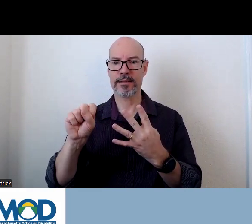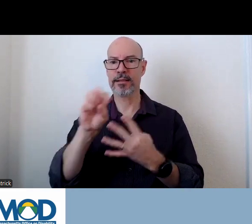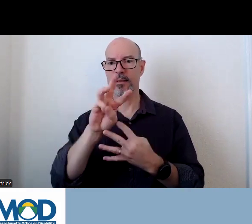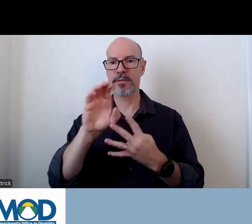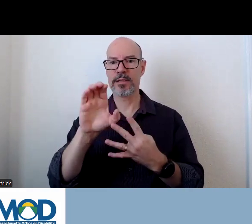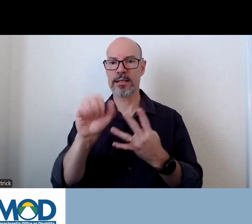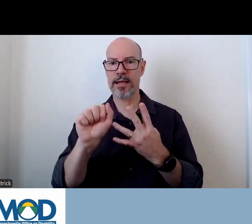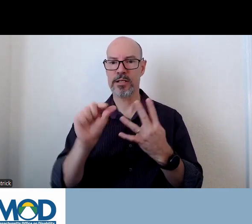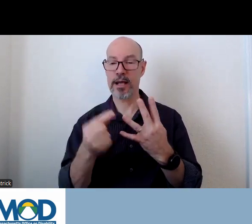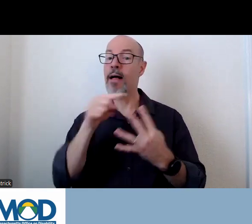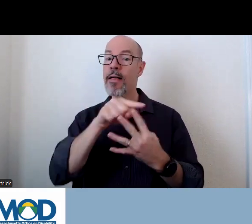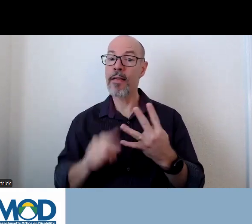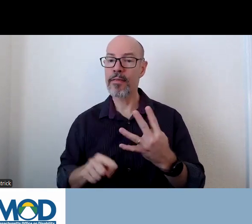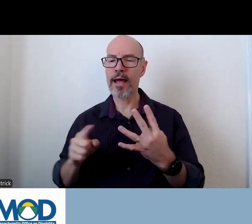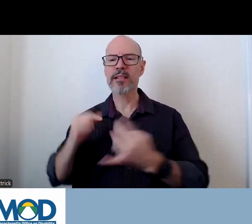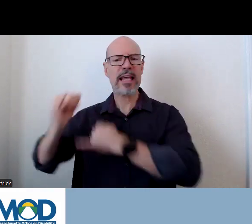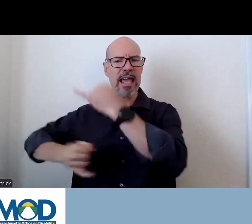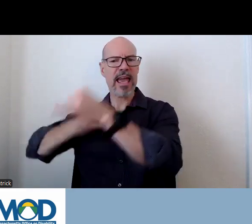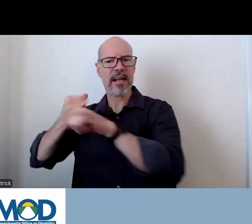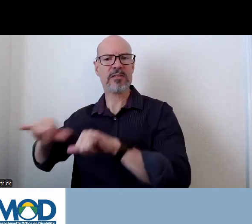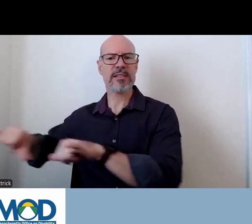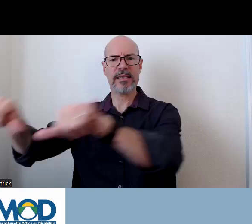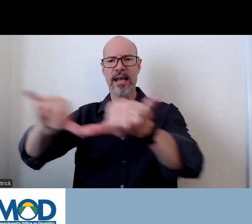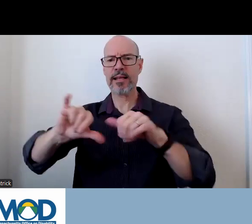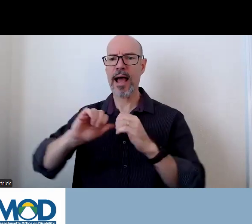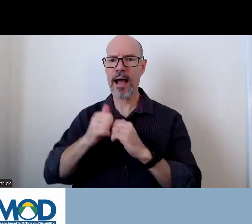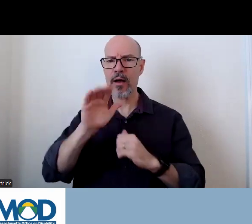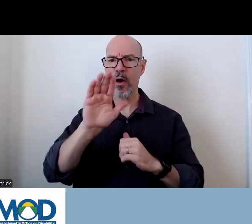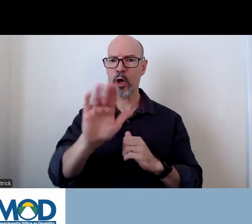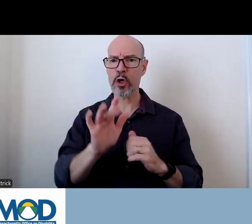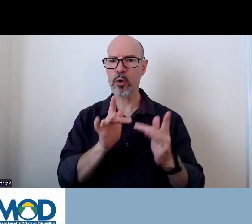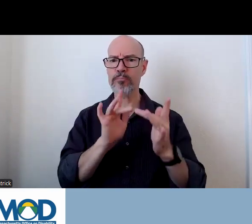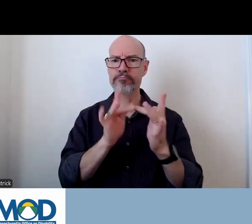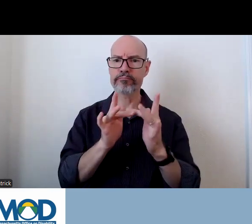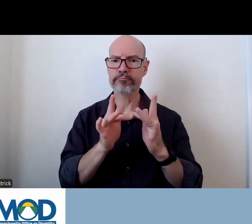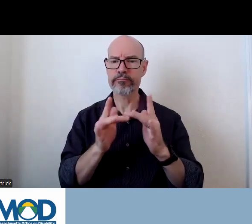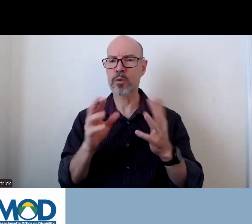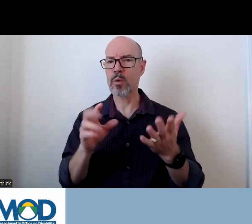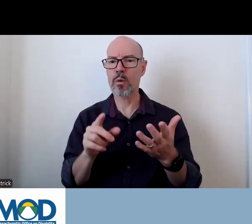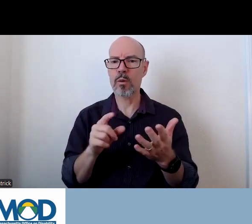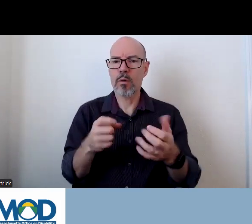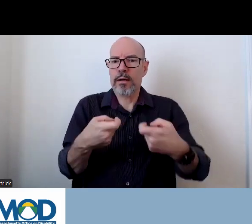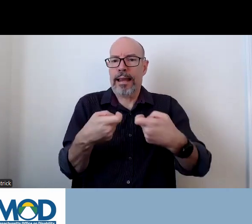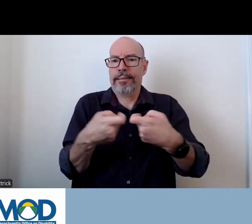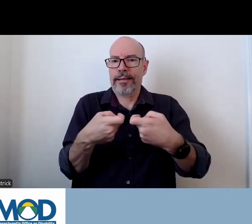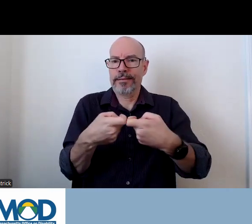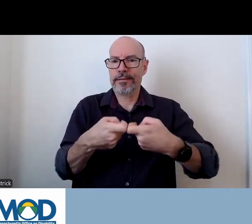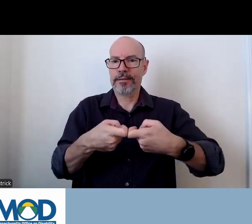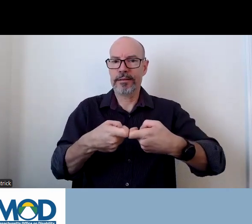standards that explain how to make your digital content accessible to a wide range of